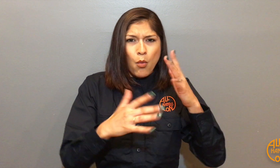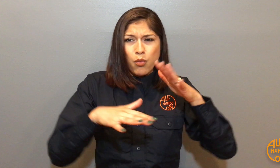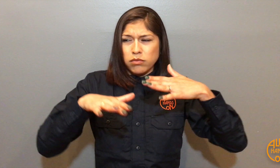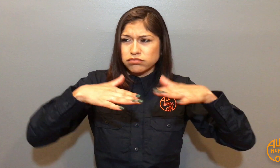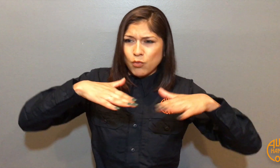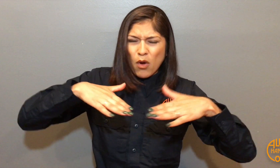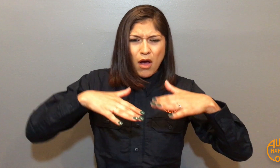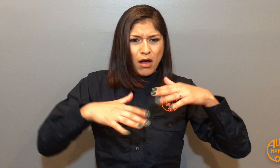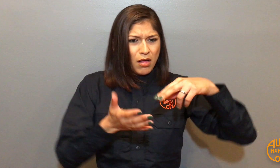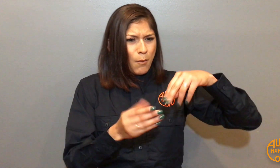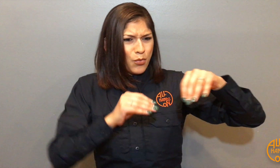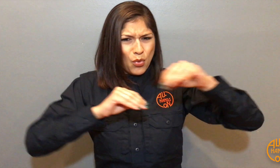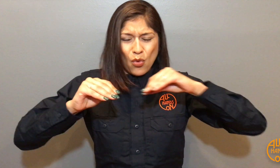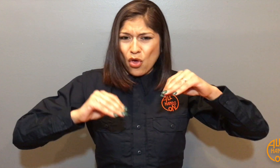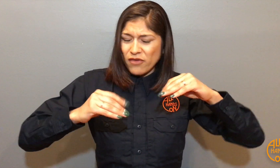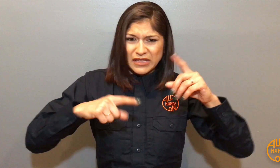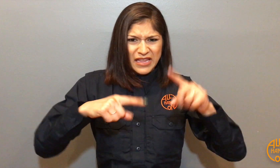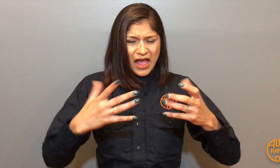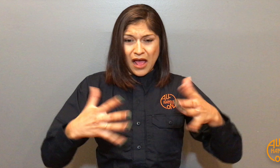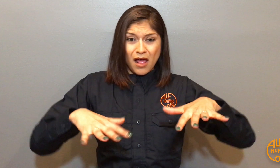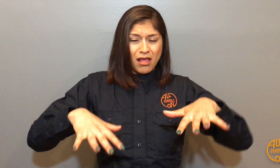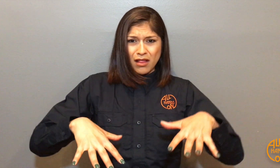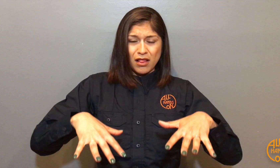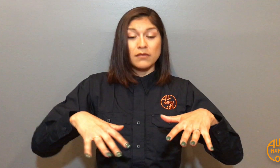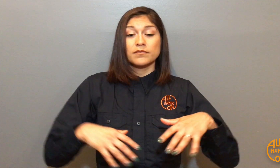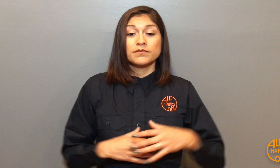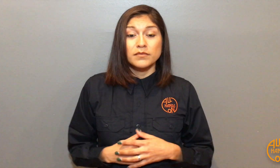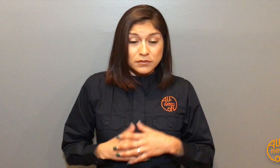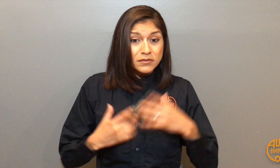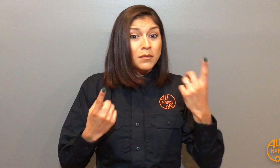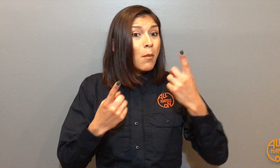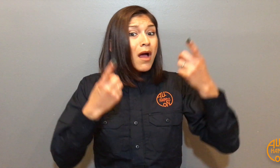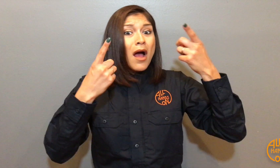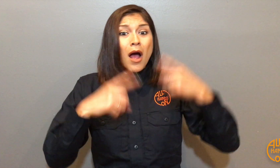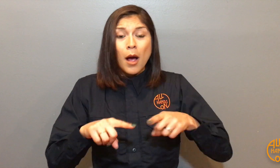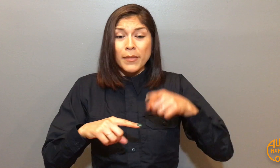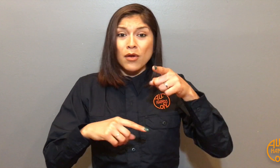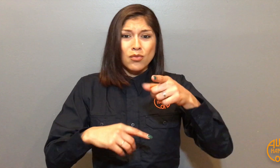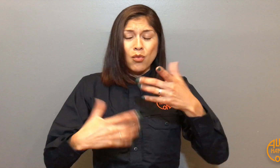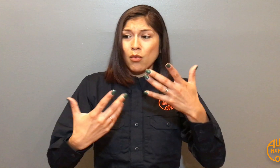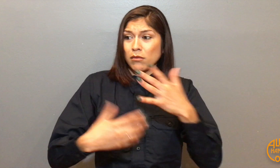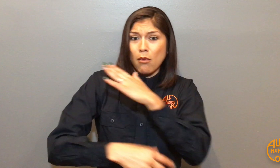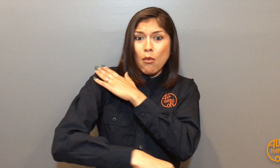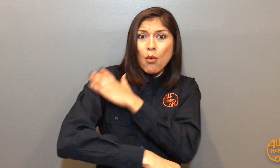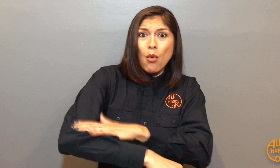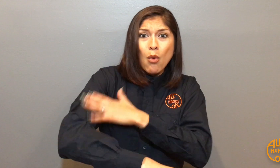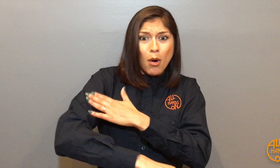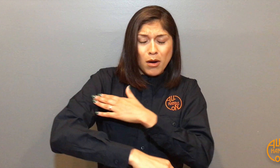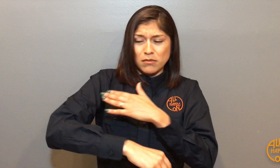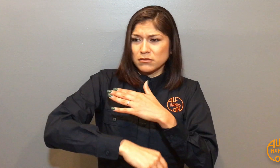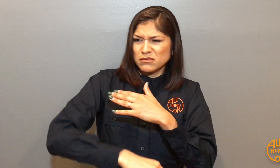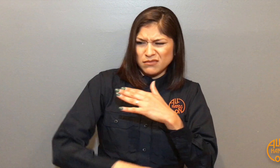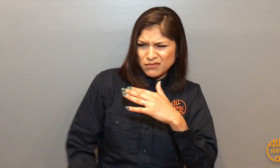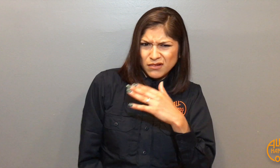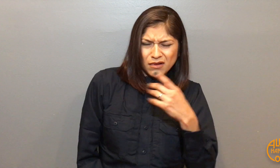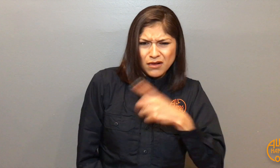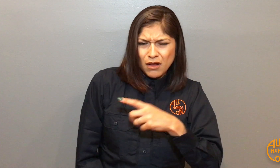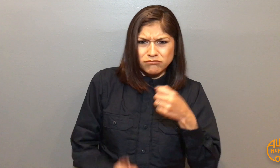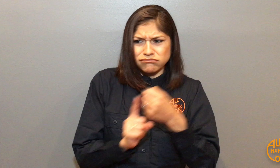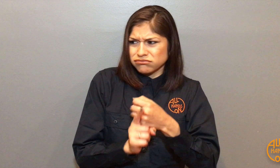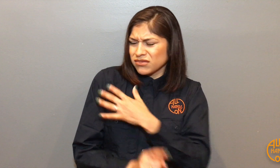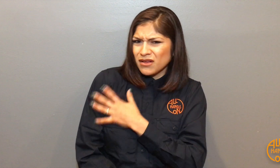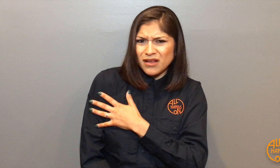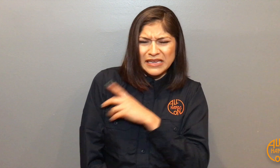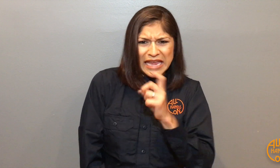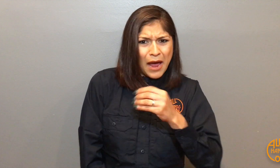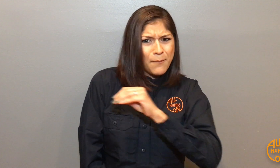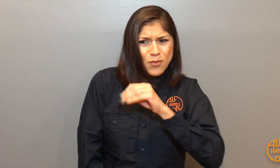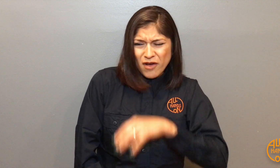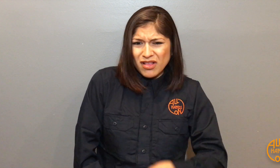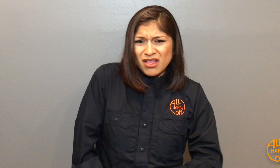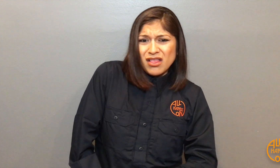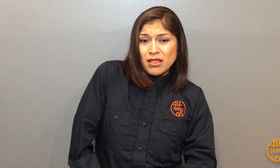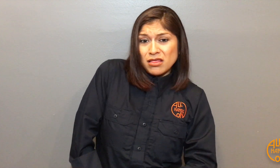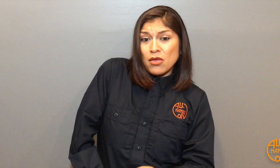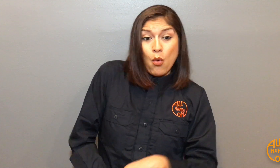if you suddenly cannot speak or see or walk or move, perhaps you have paralysis